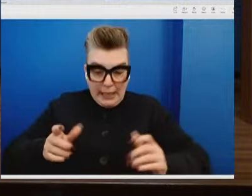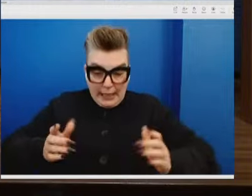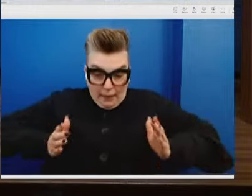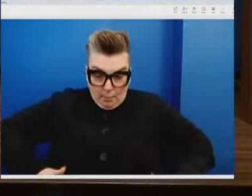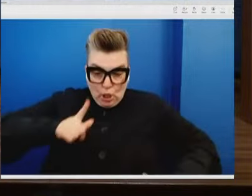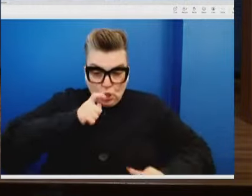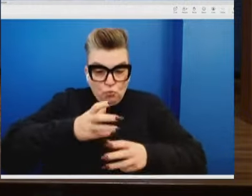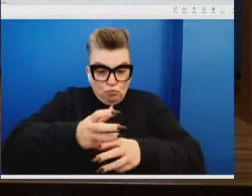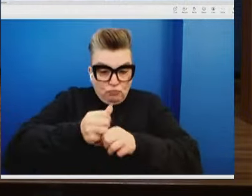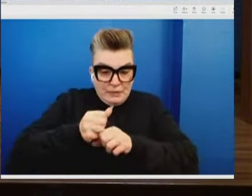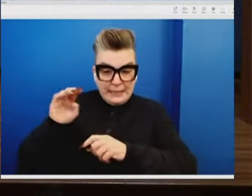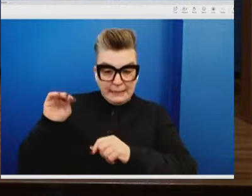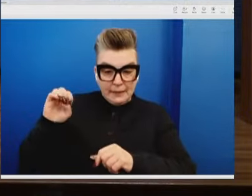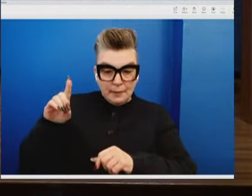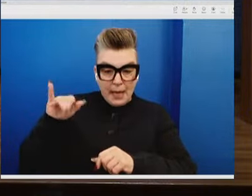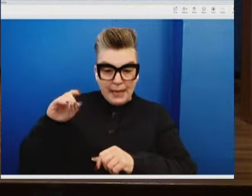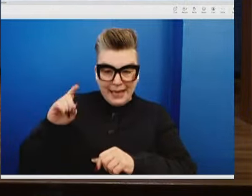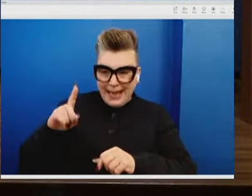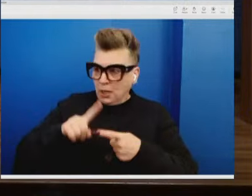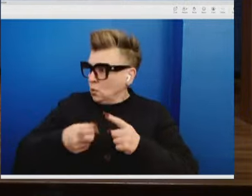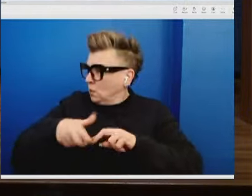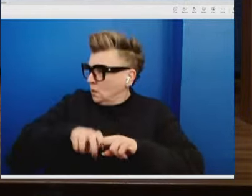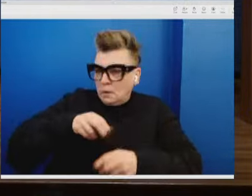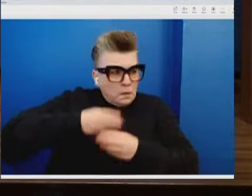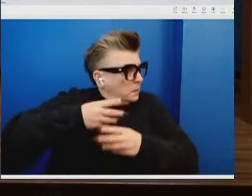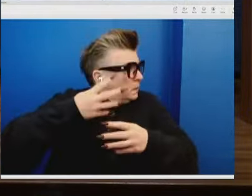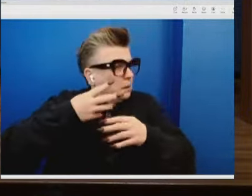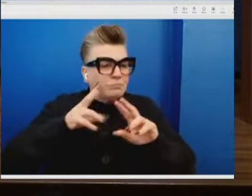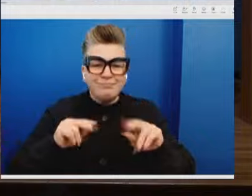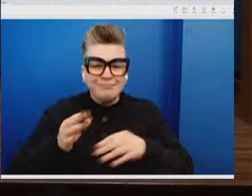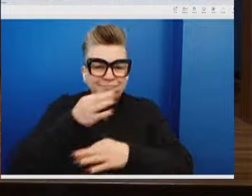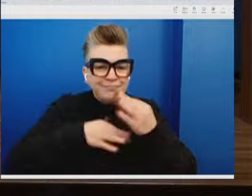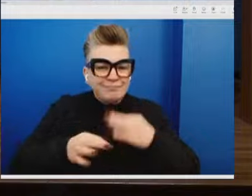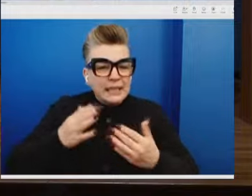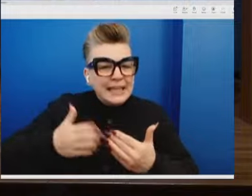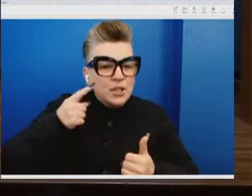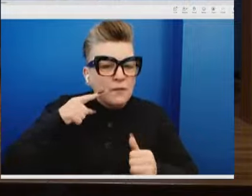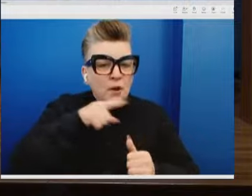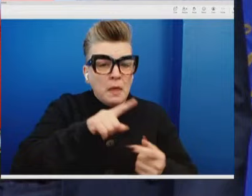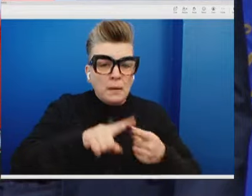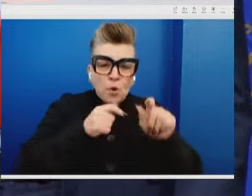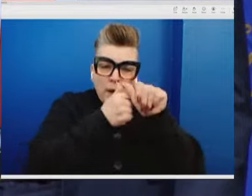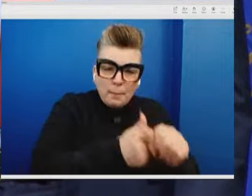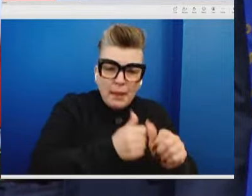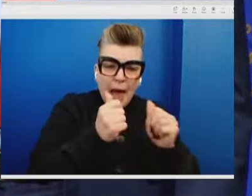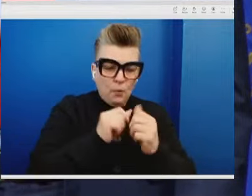pulling out documents, making it easier for them to comply with the requirement as well.